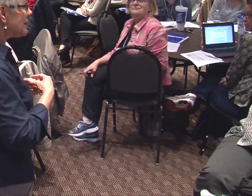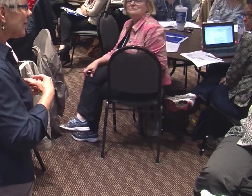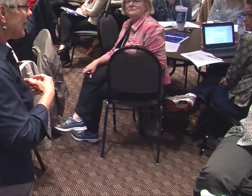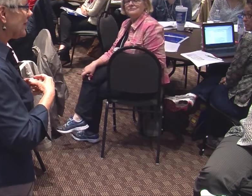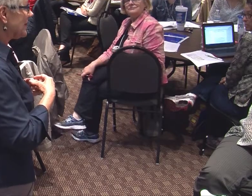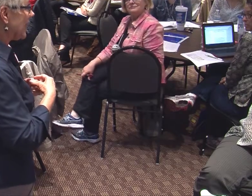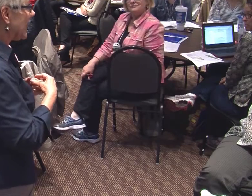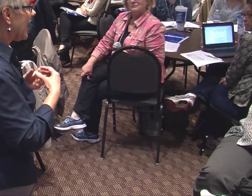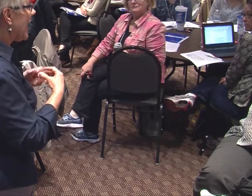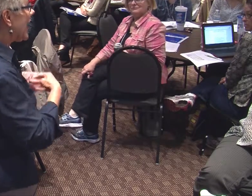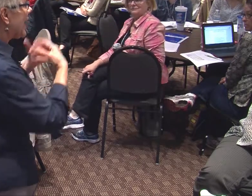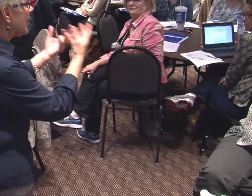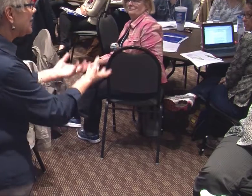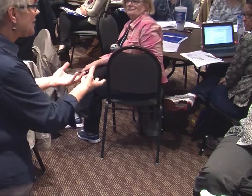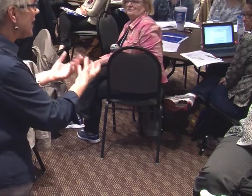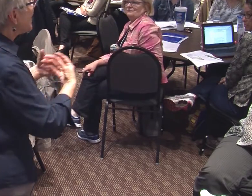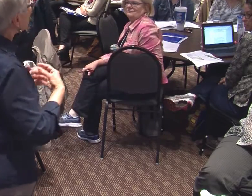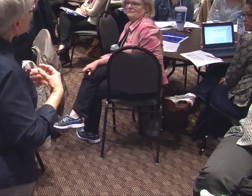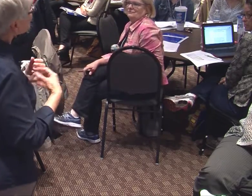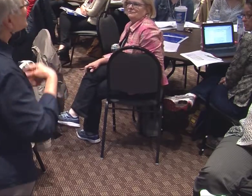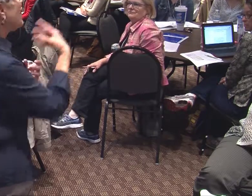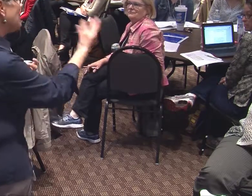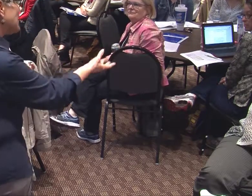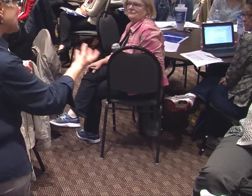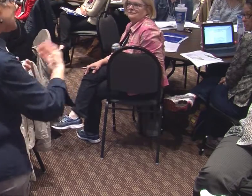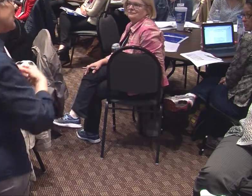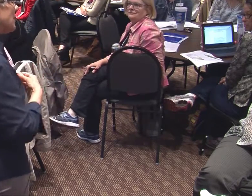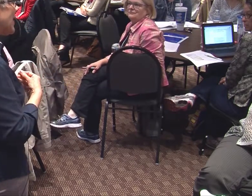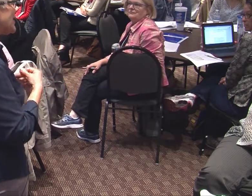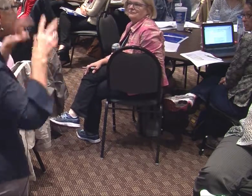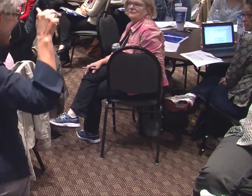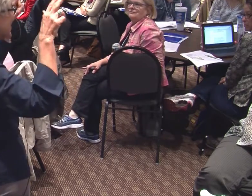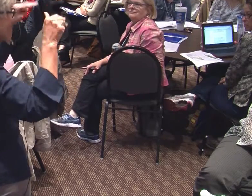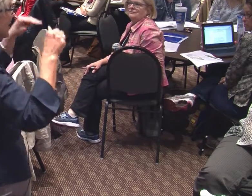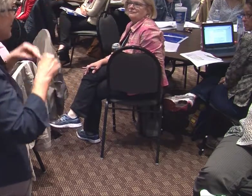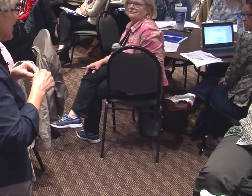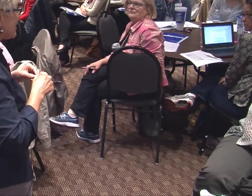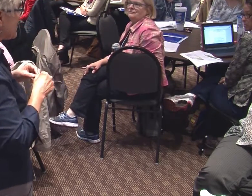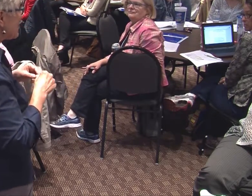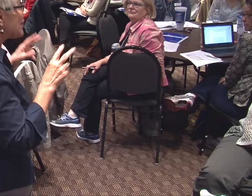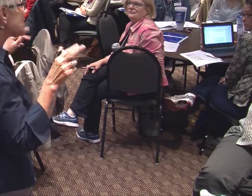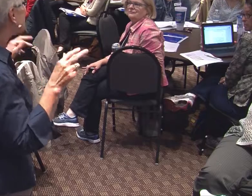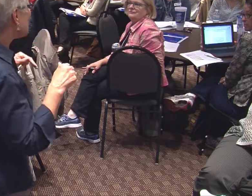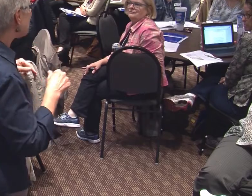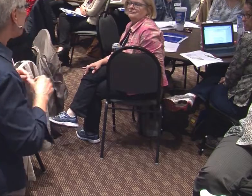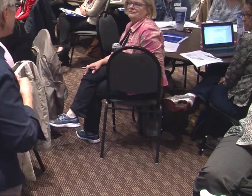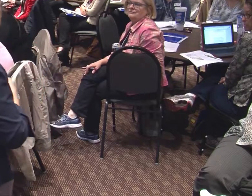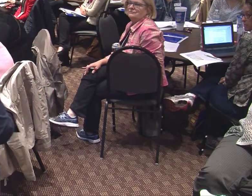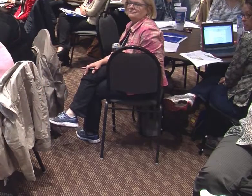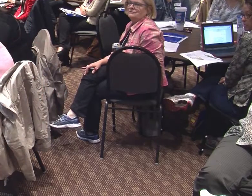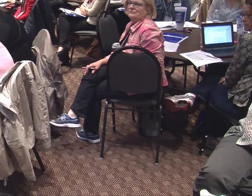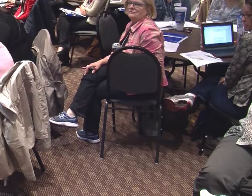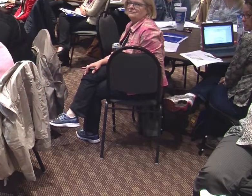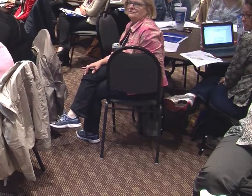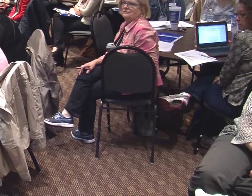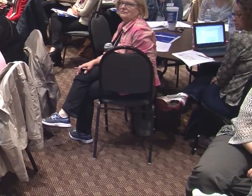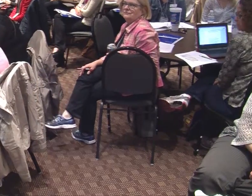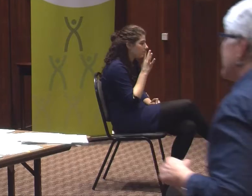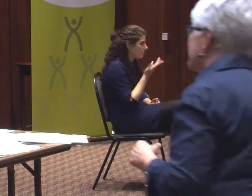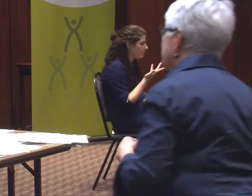to me.' Okay, and I can and 'Oh so now I'm going to say something back - say something back to her,' but it's going to look very different often for these kids.